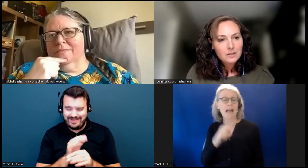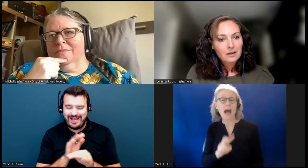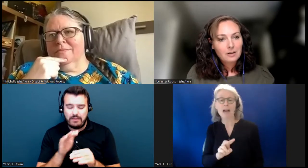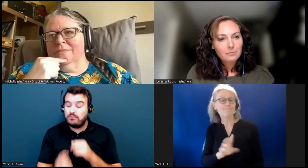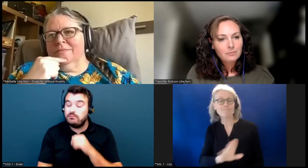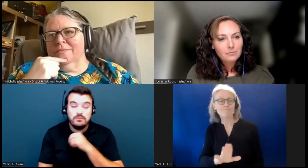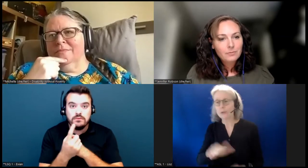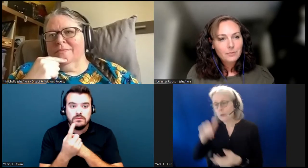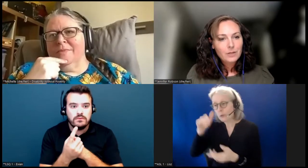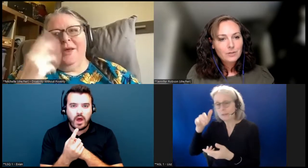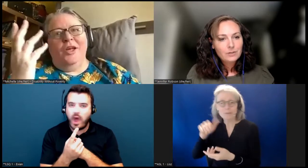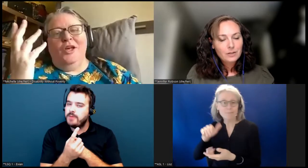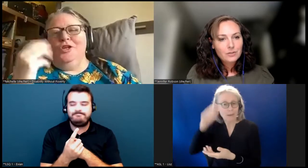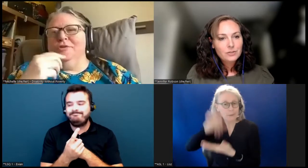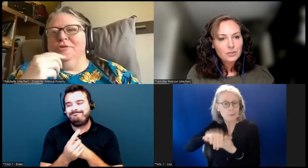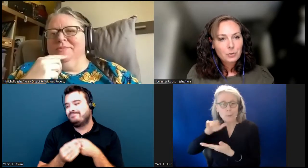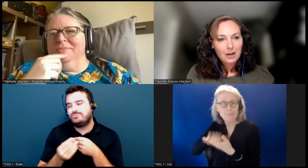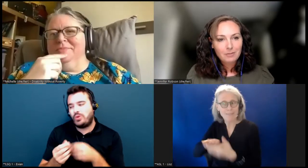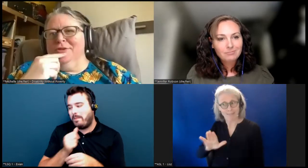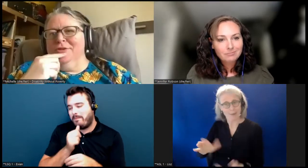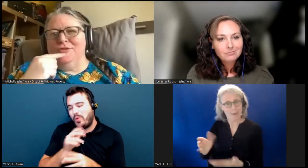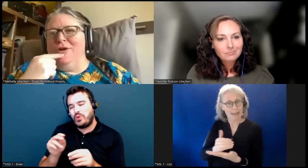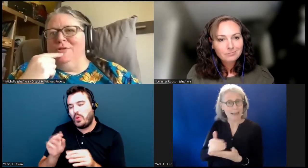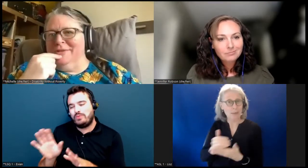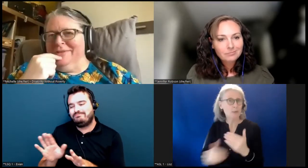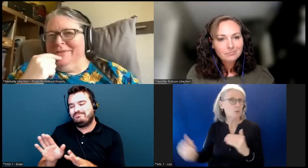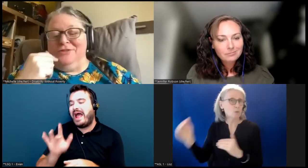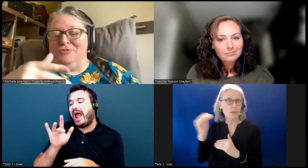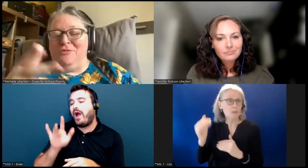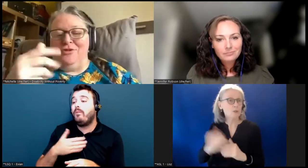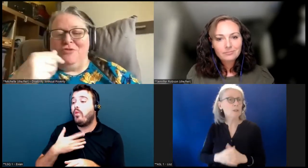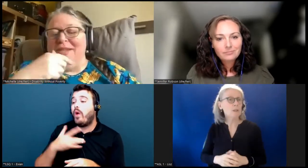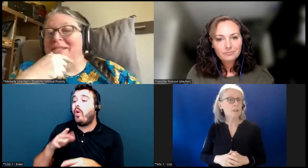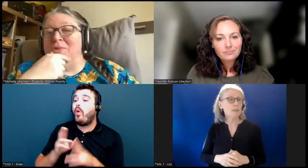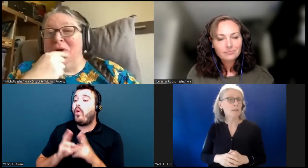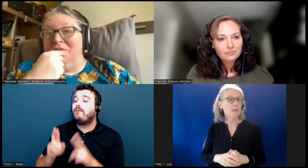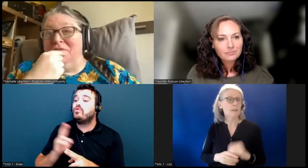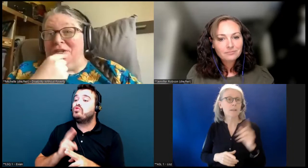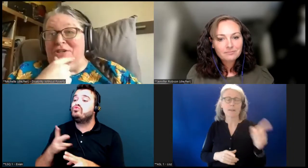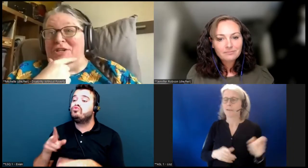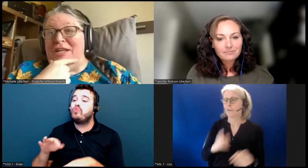INCOME IS. YOU JUST ROLLED STRAIGHT INTO ONE OF OUR EARLIER